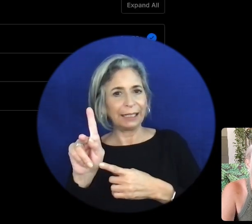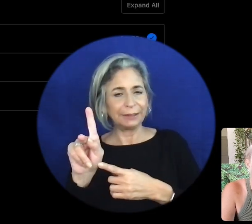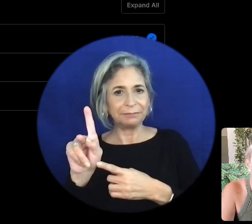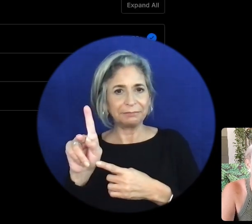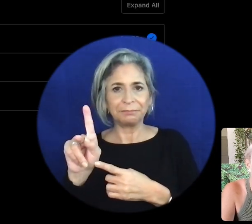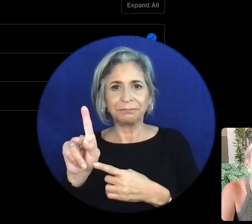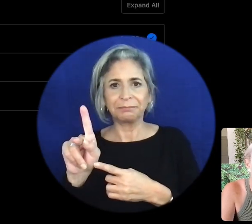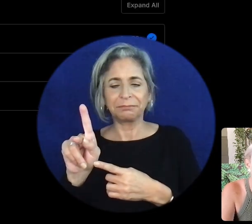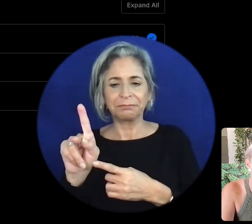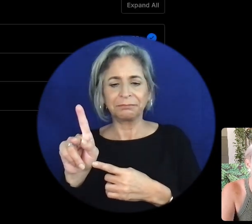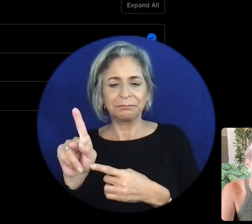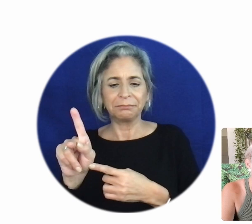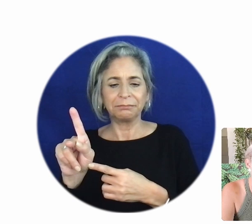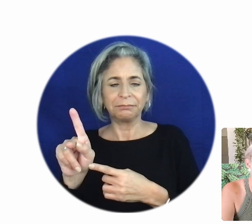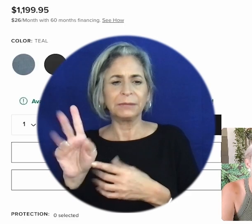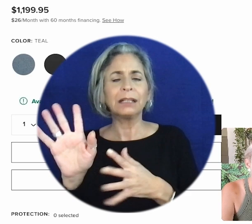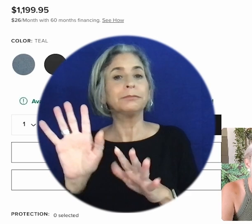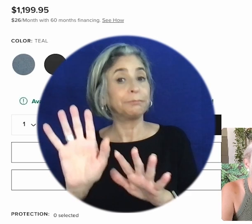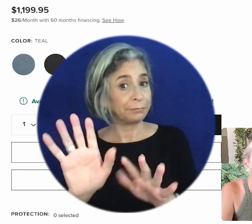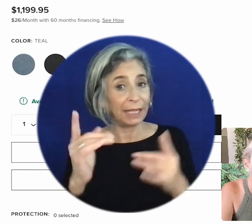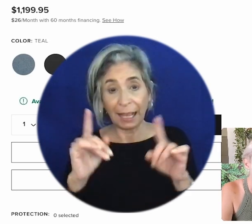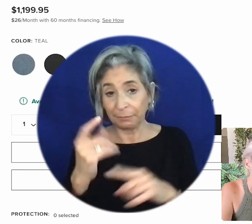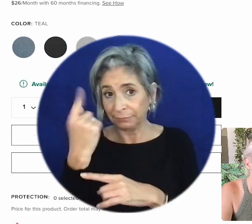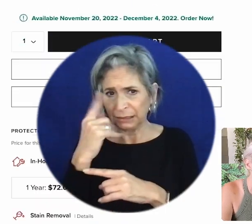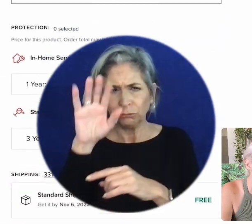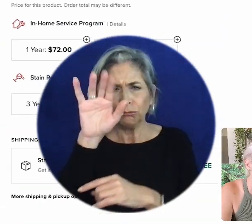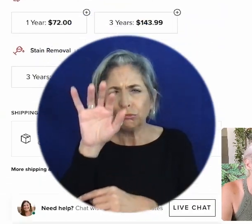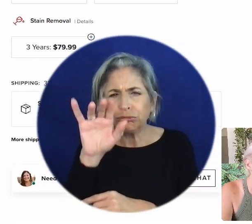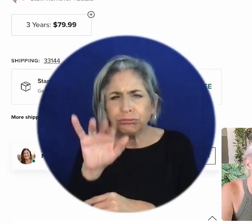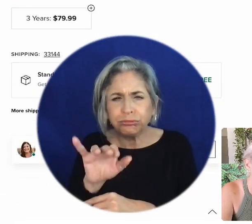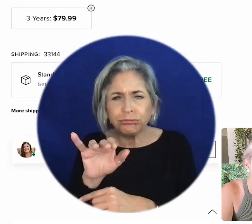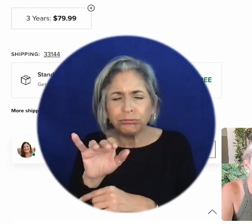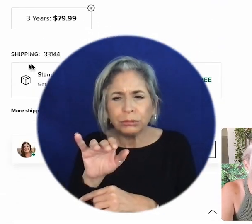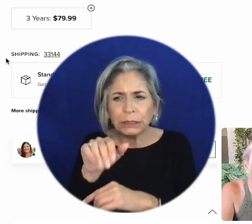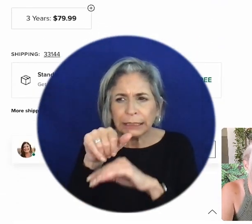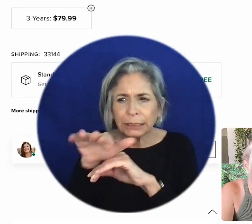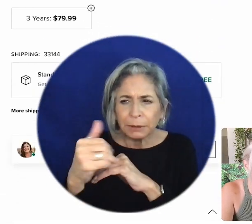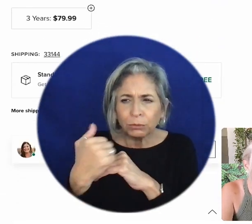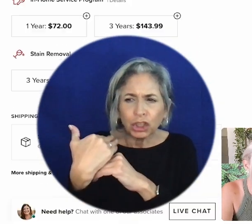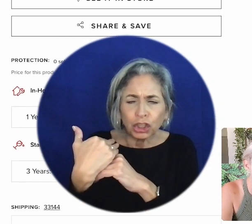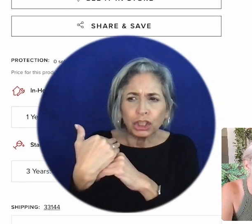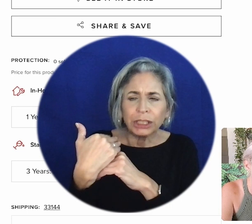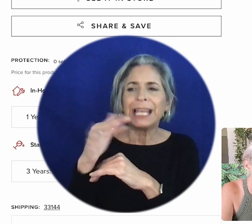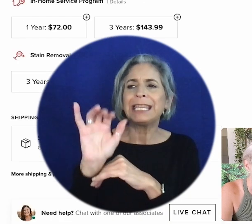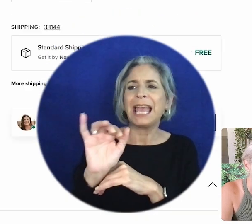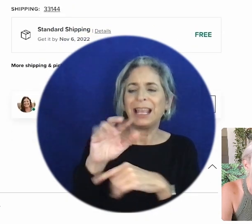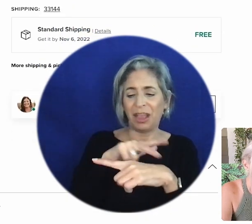And then let's click this link. So scrolling down, shipping and returns.